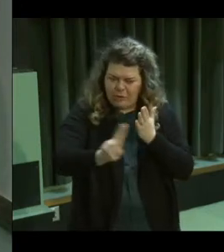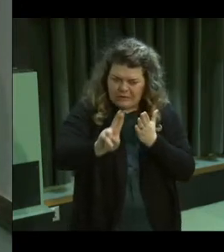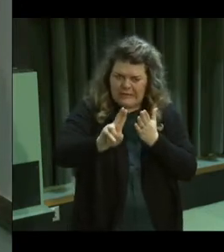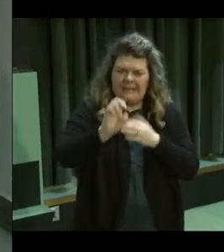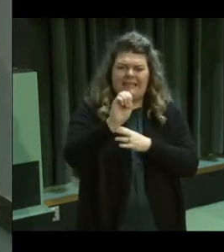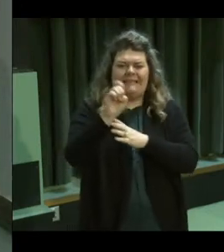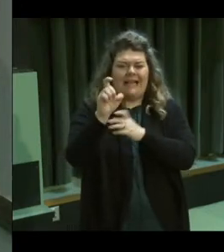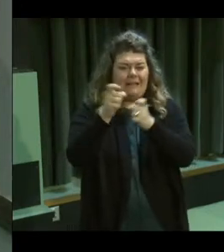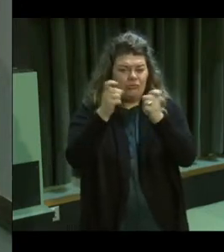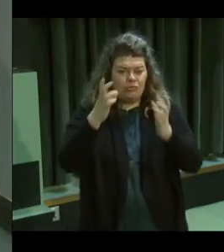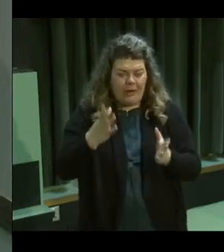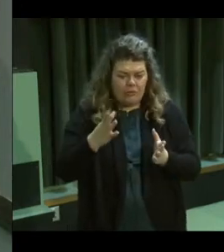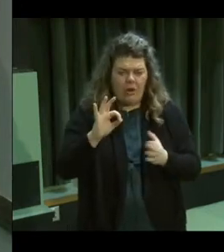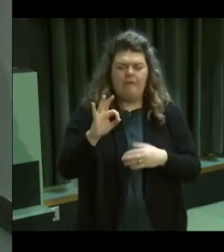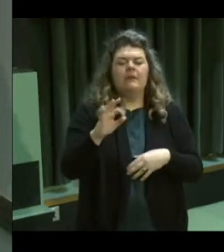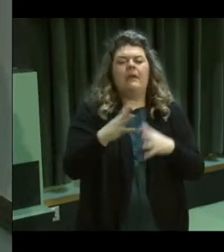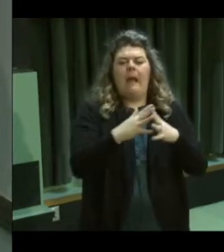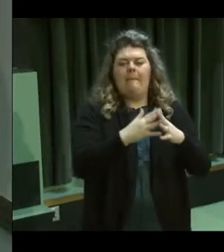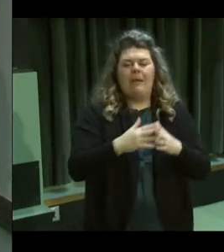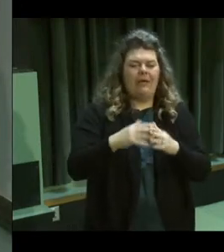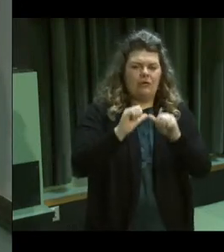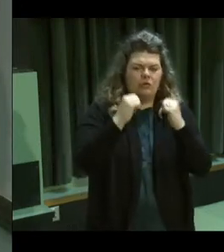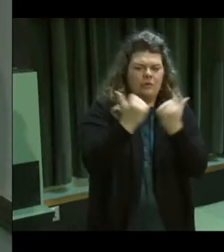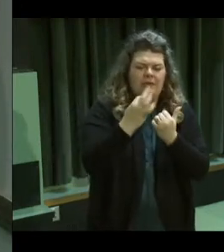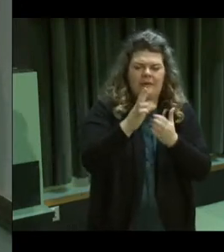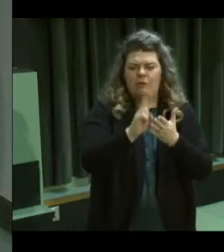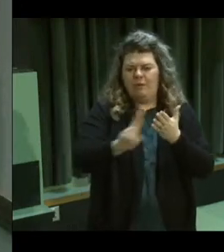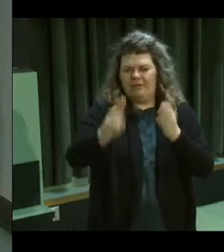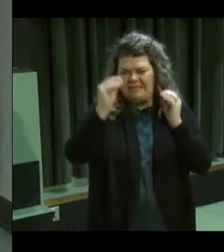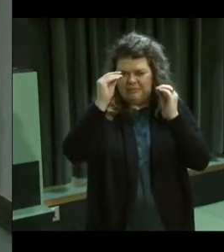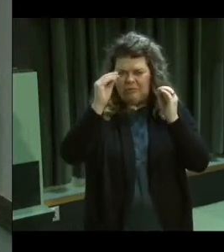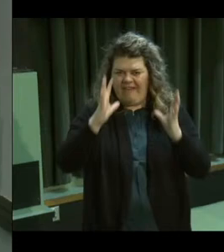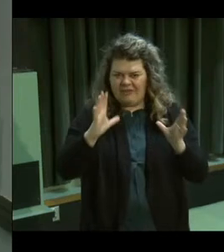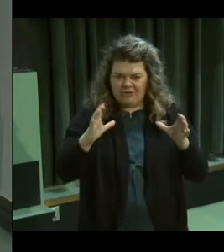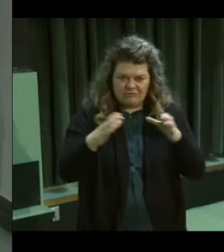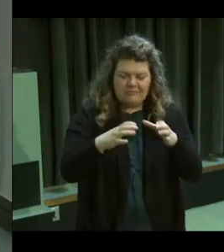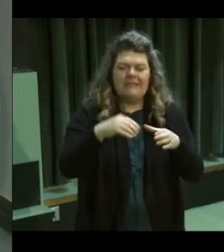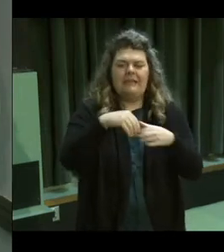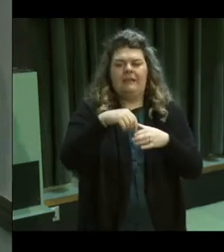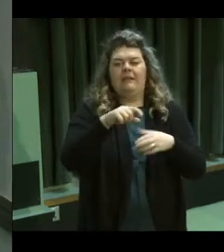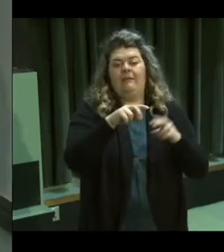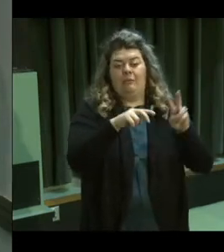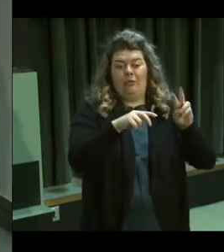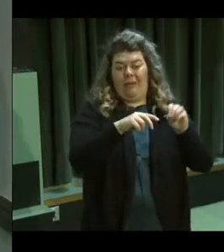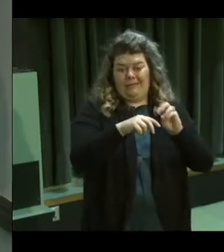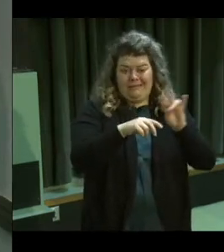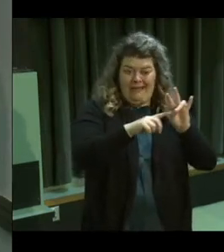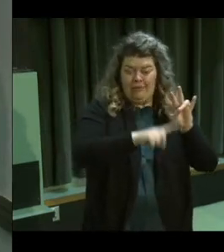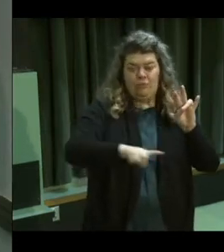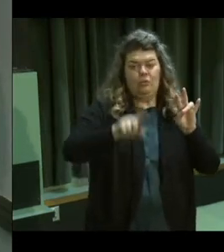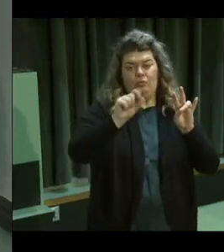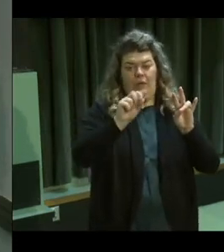she served as the executive director of the American